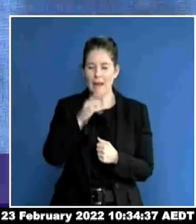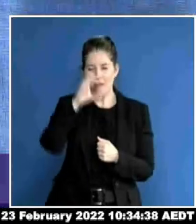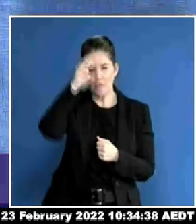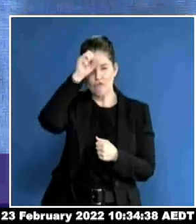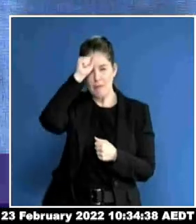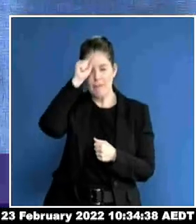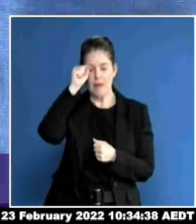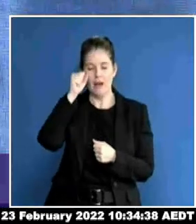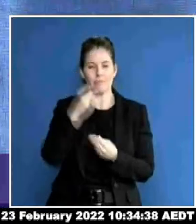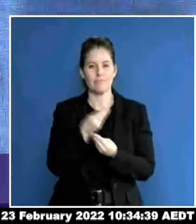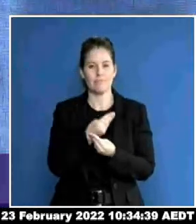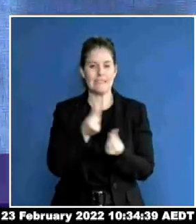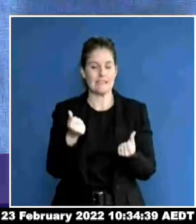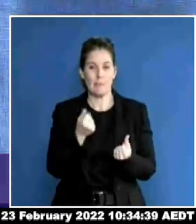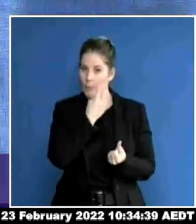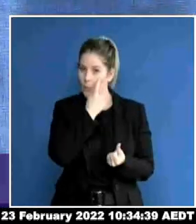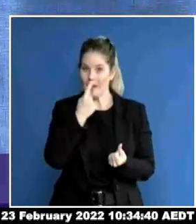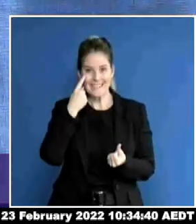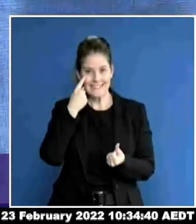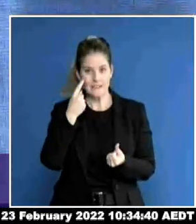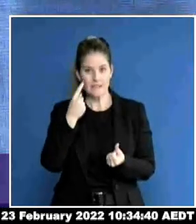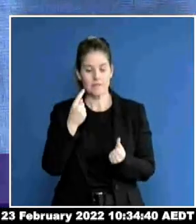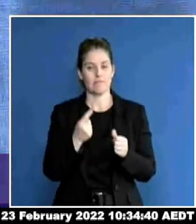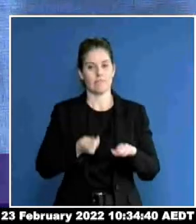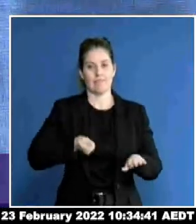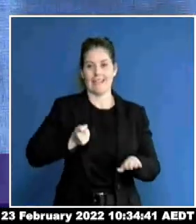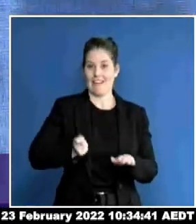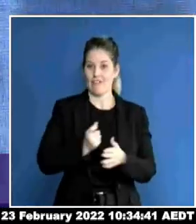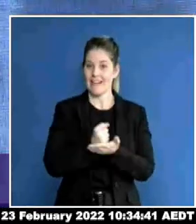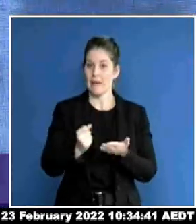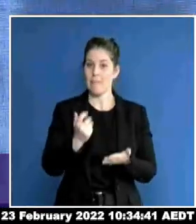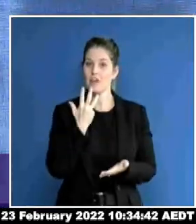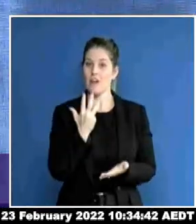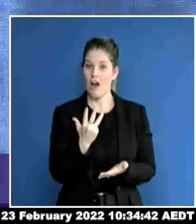In summary, a person must meet seven eligibility criterion.